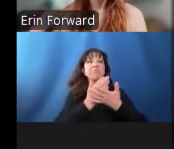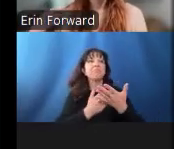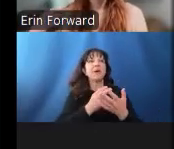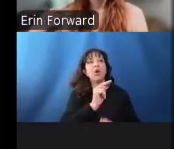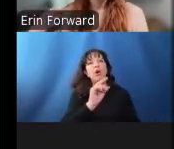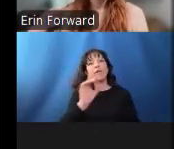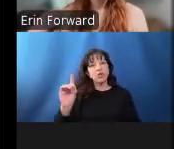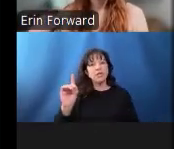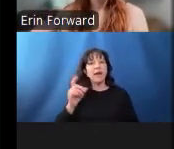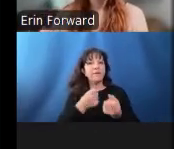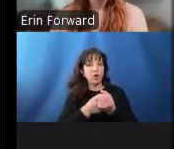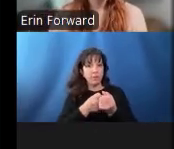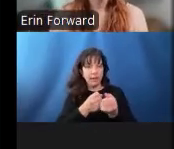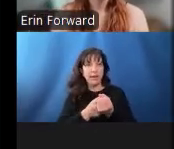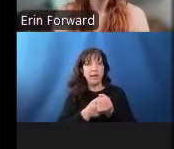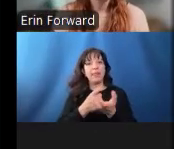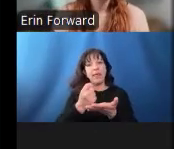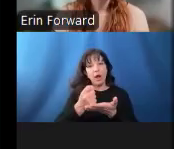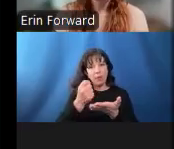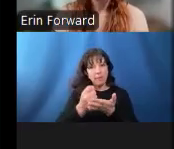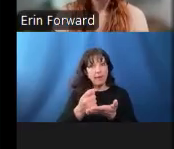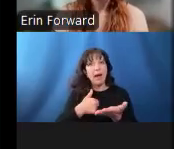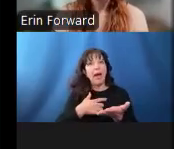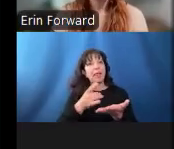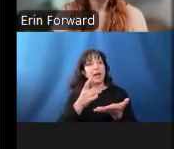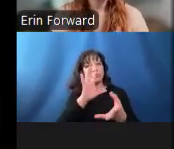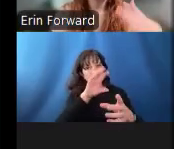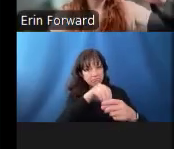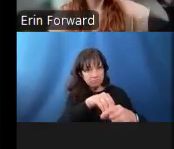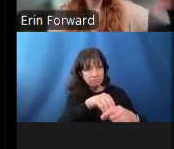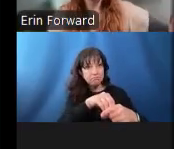affirming therapy, which I like to include because when I look